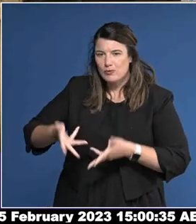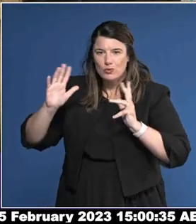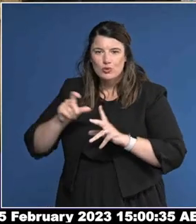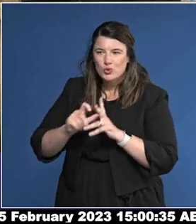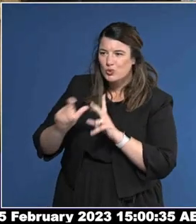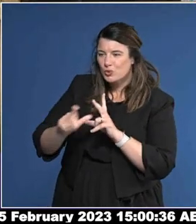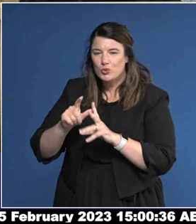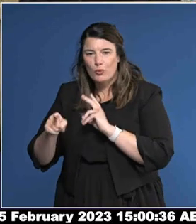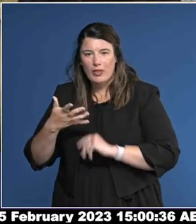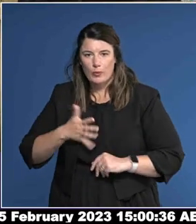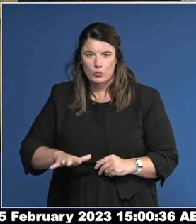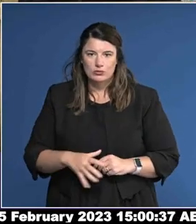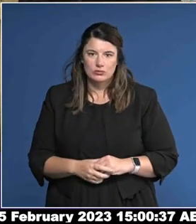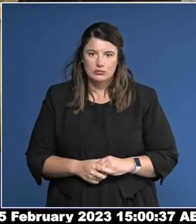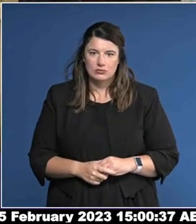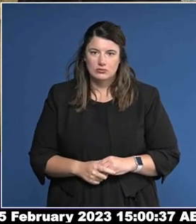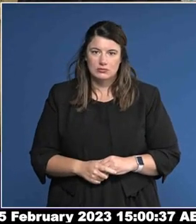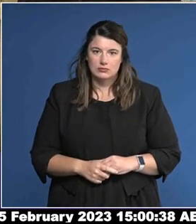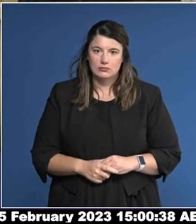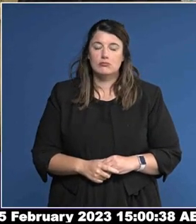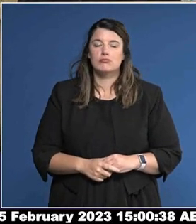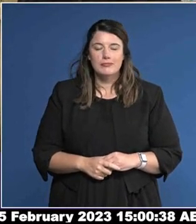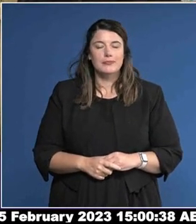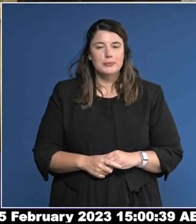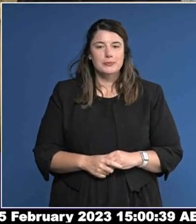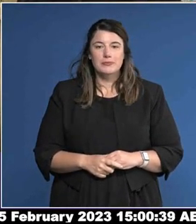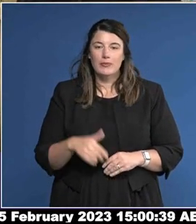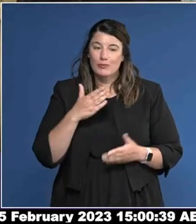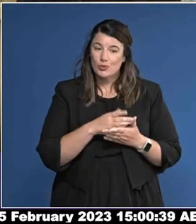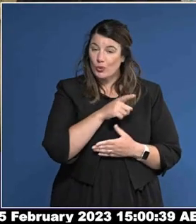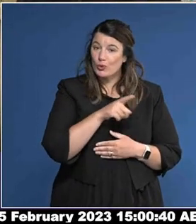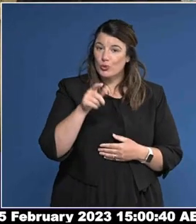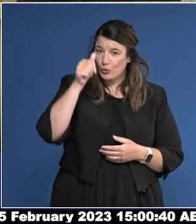Well, I think you are all aware of the NDIS Commissioner's recent own-motion